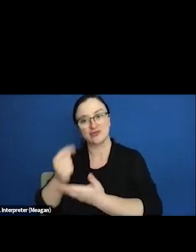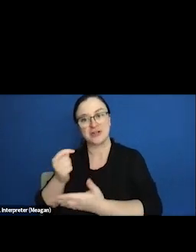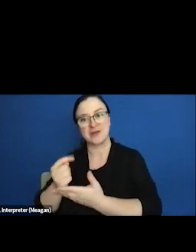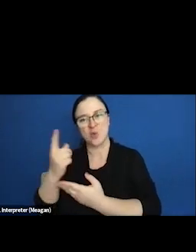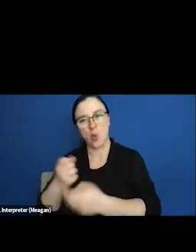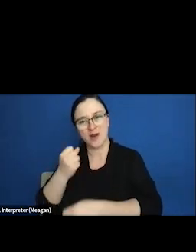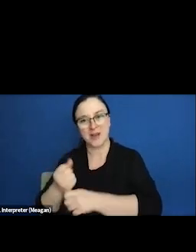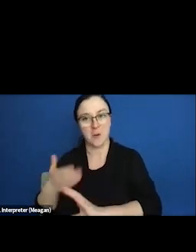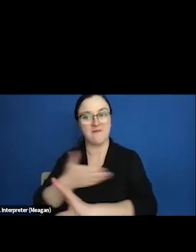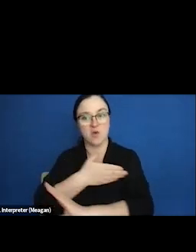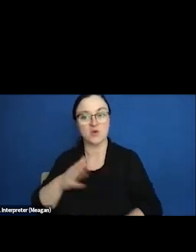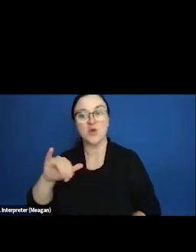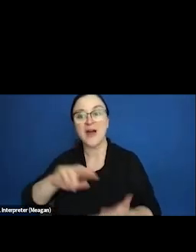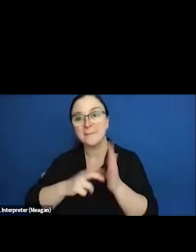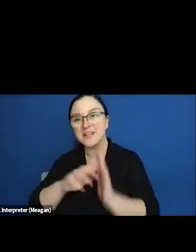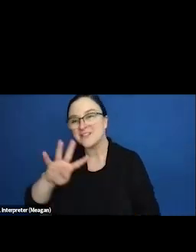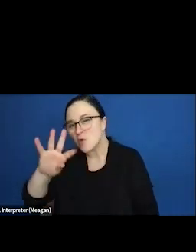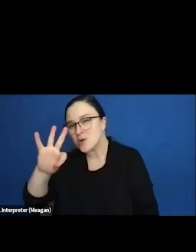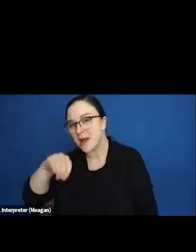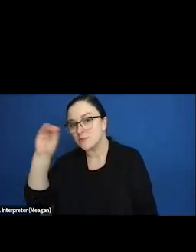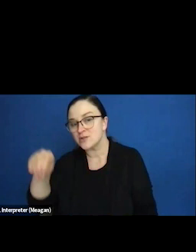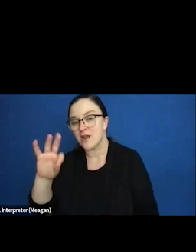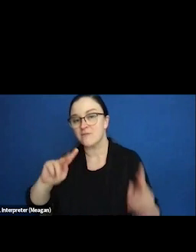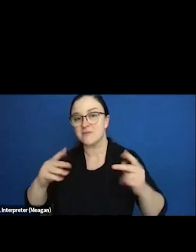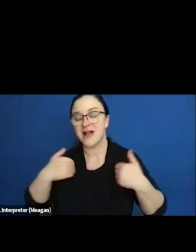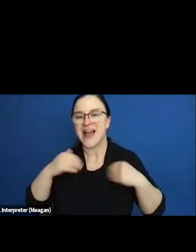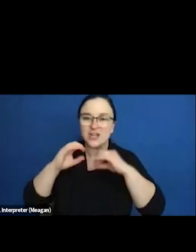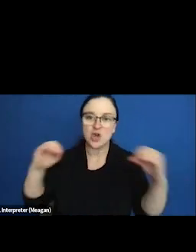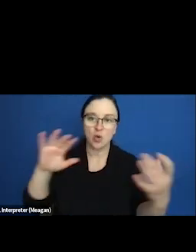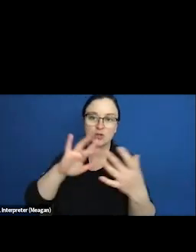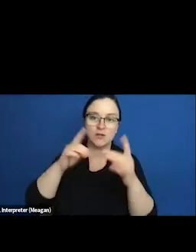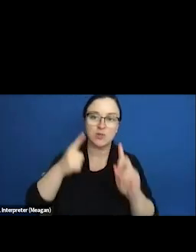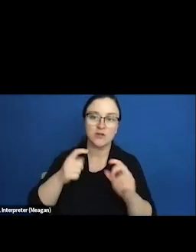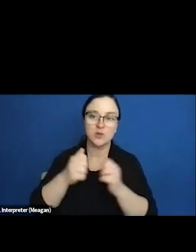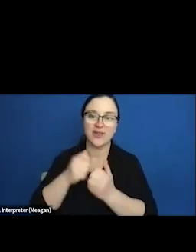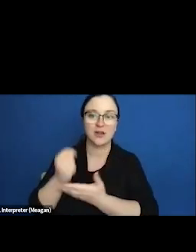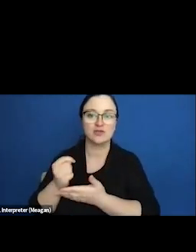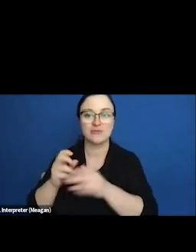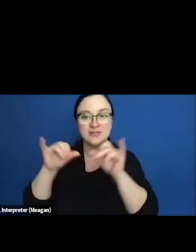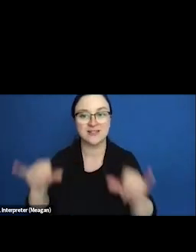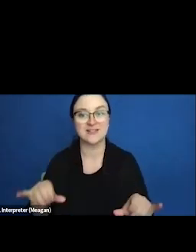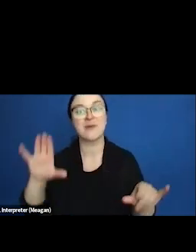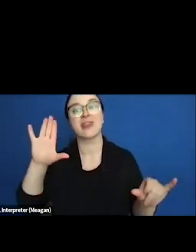So that means 49% of people had no touchpoints with the treatment system, and that was largely attributed to stigma